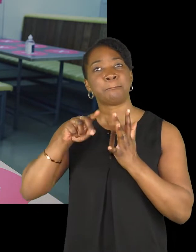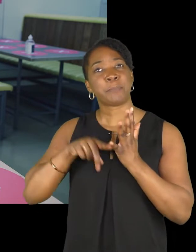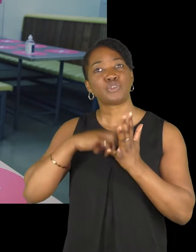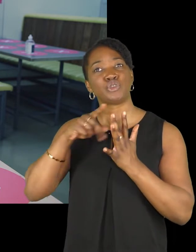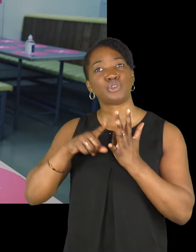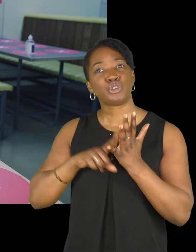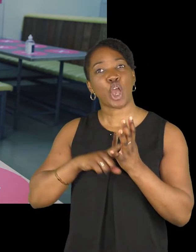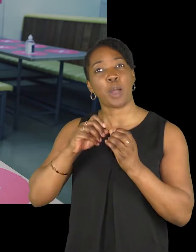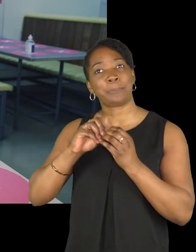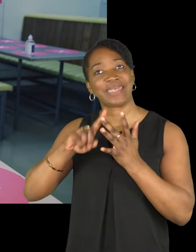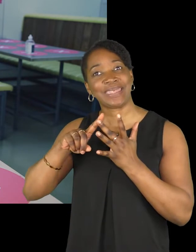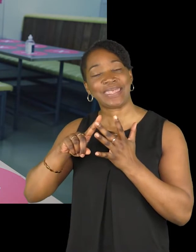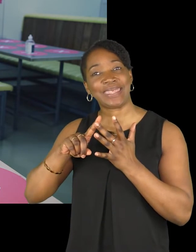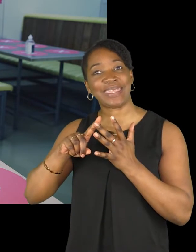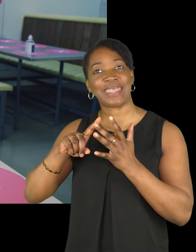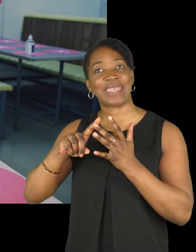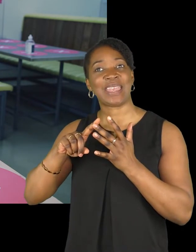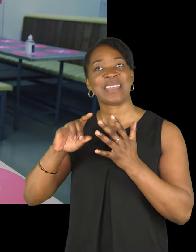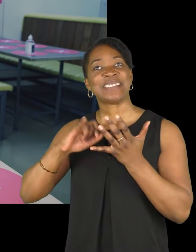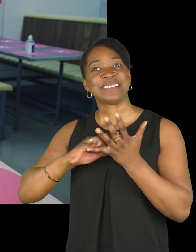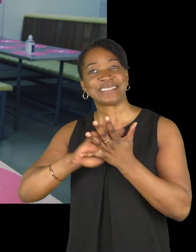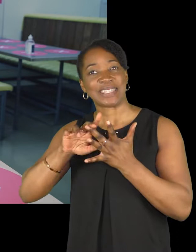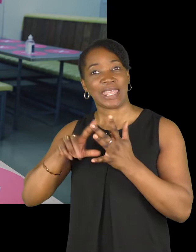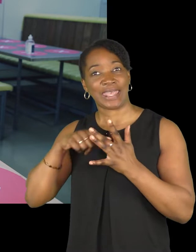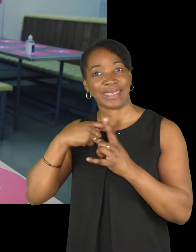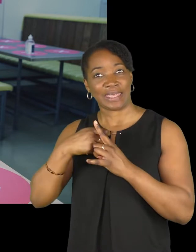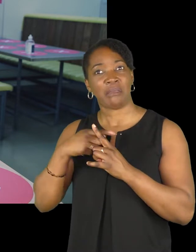with kind of this concept of seva, and langar, and feeding people I always grew up around kind